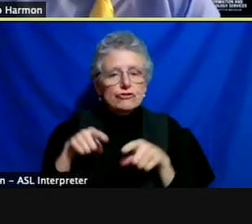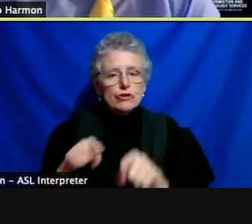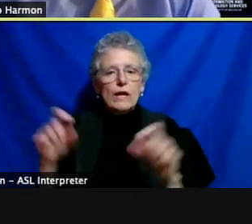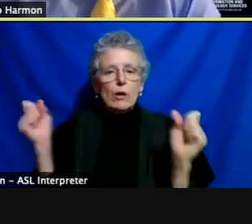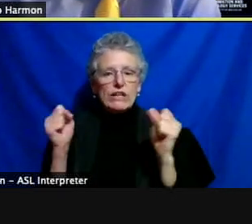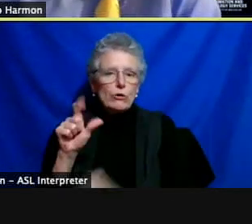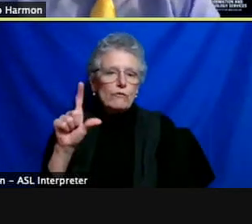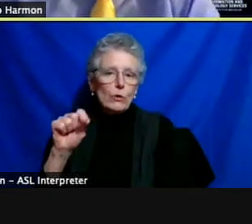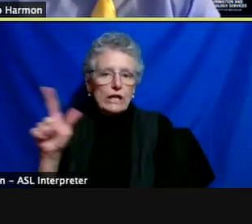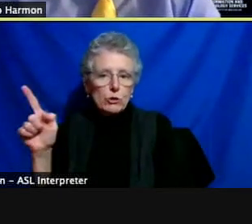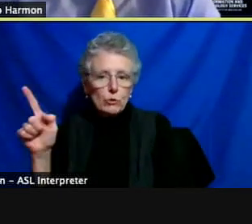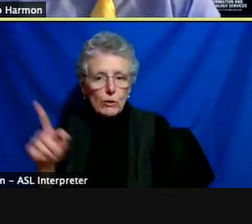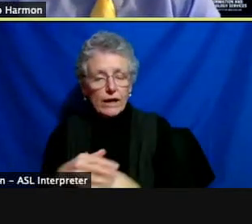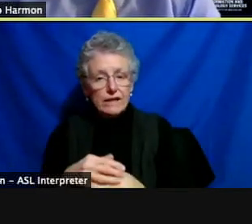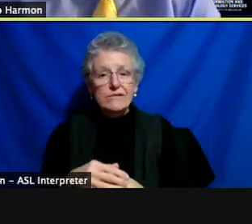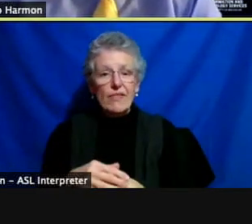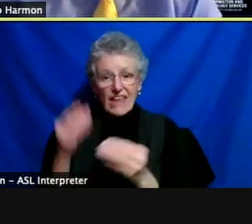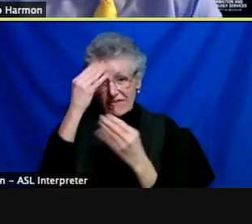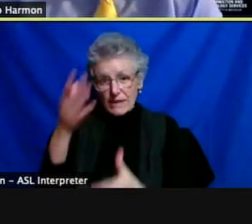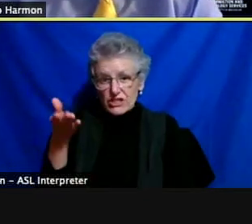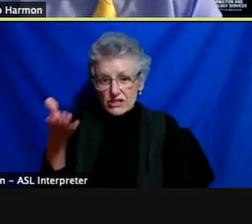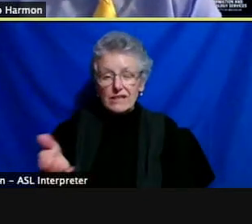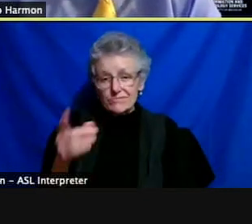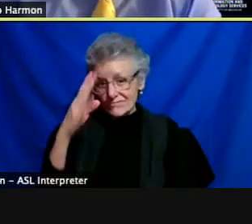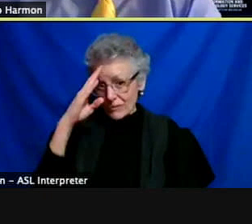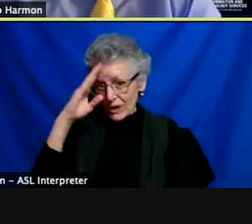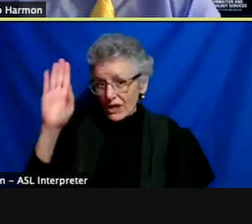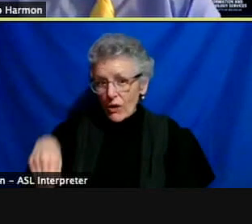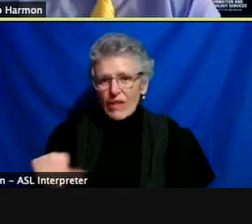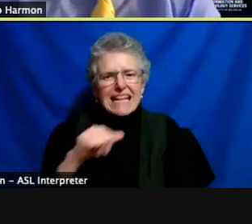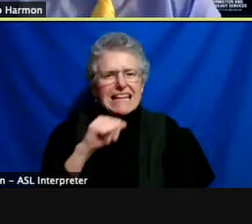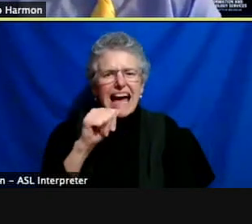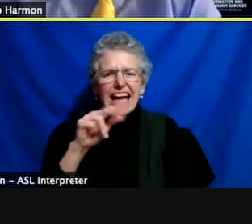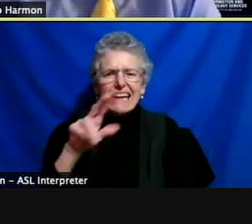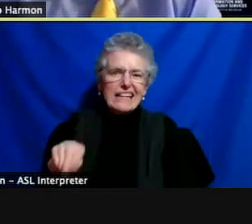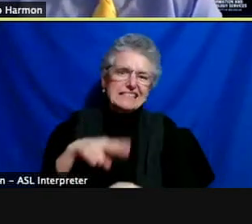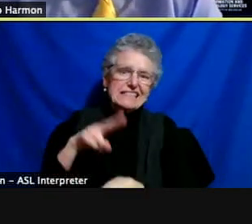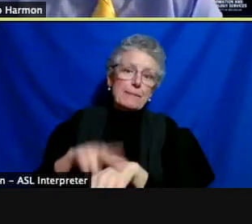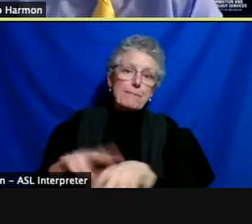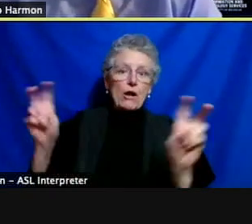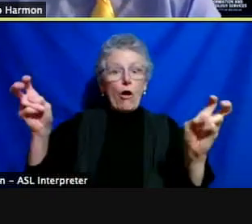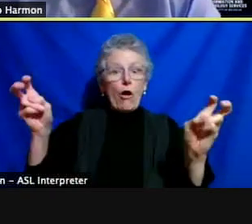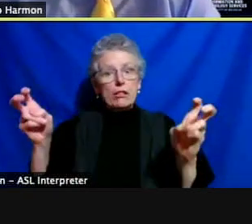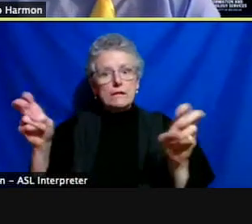We also know that this won't be a typical semester by any means, we're not out of the woods yet.